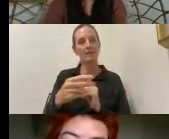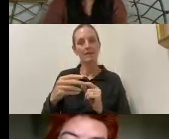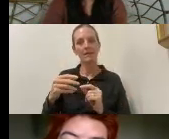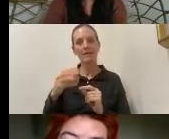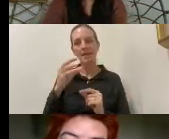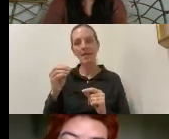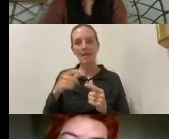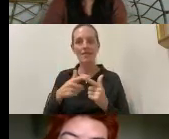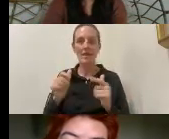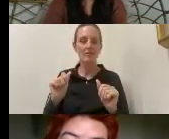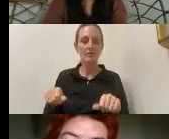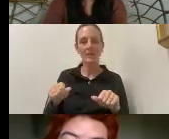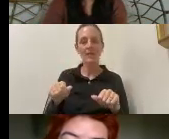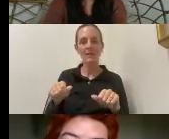for and what to strive for.